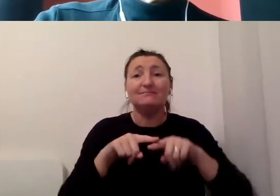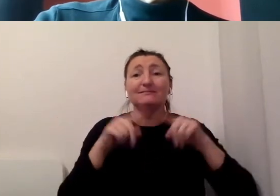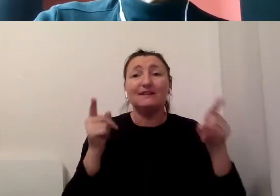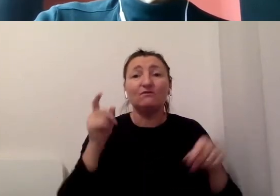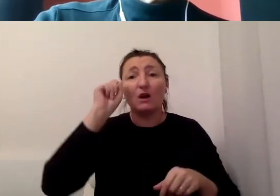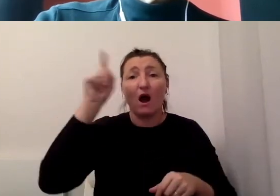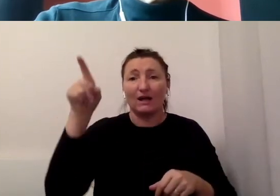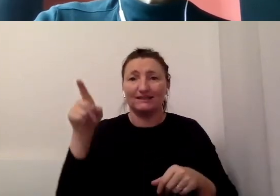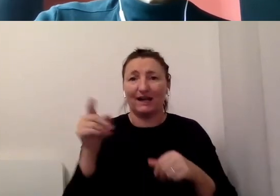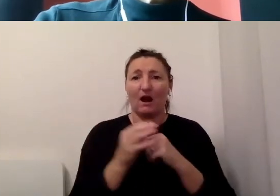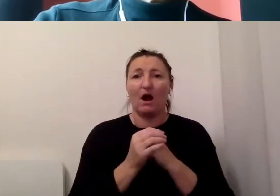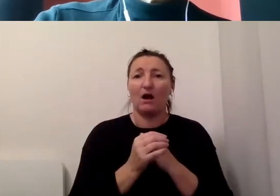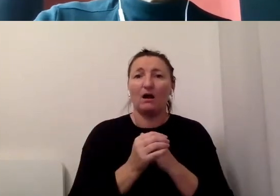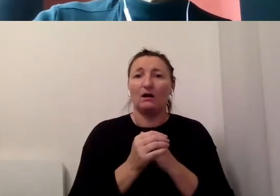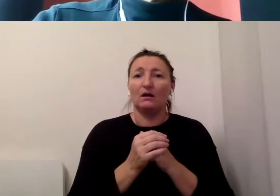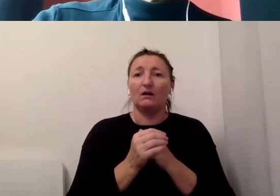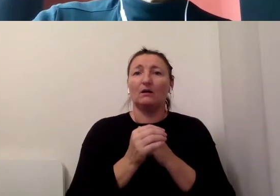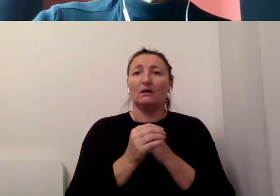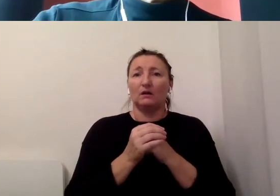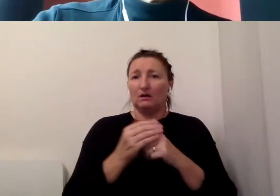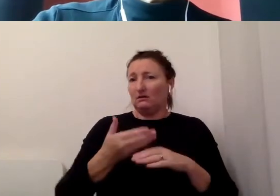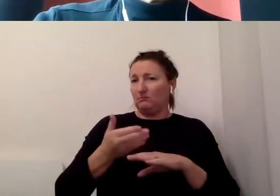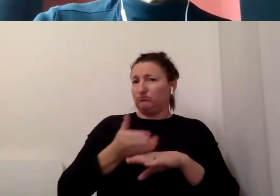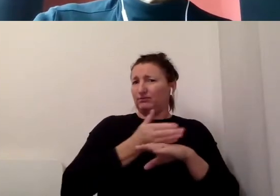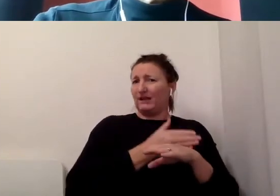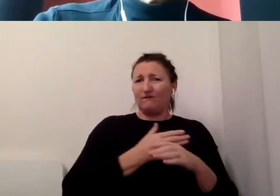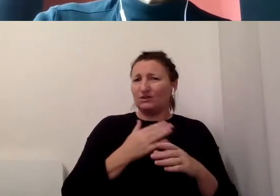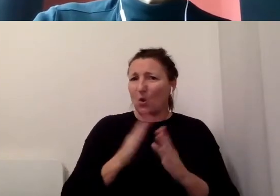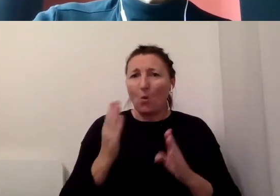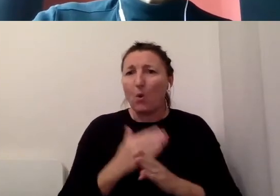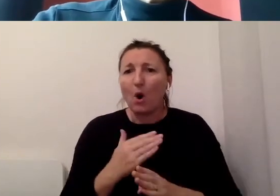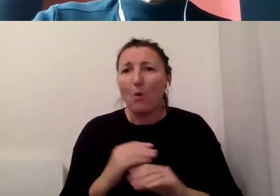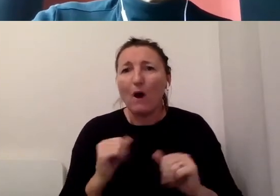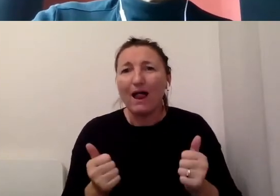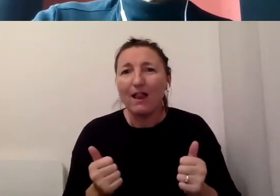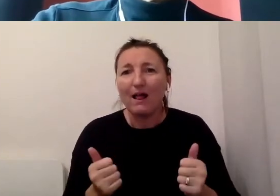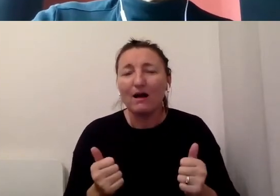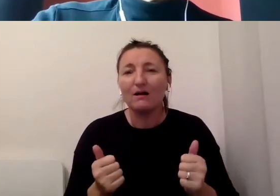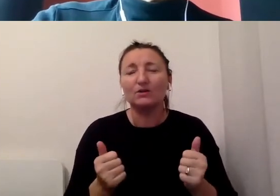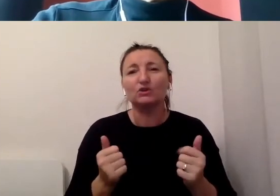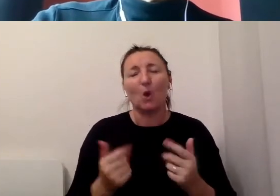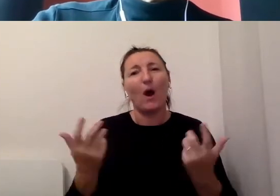what has been hitherto, but in order for that to be achieved, I think it's a question of my